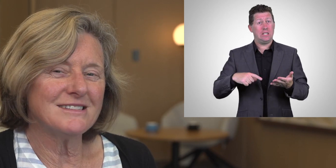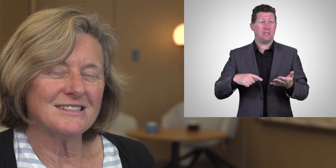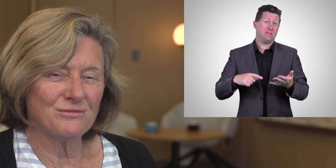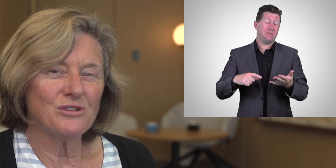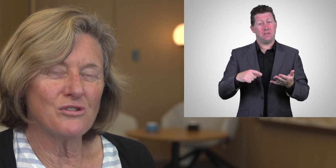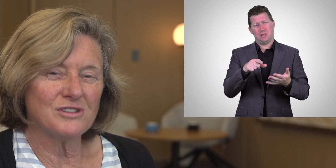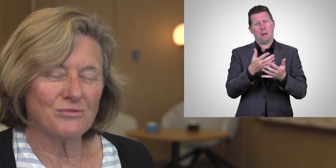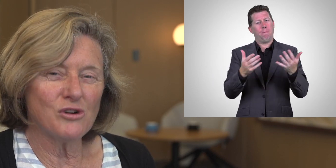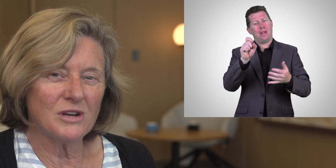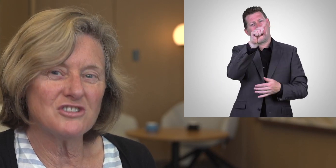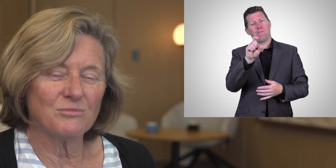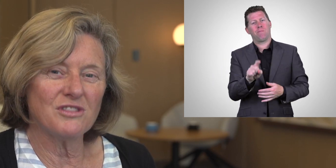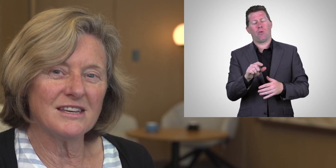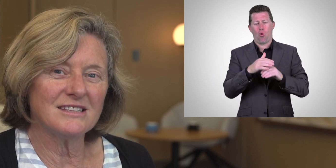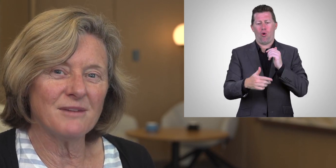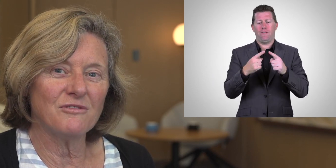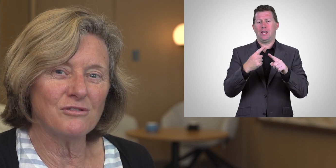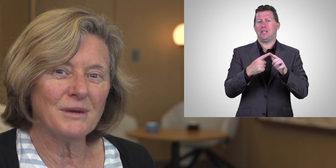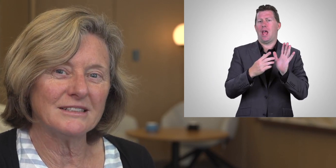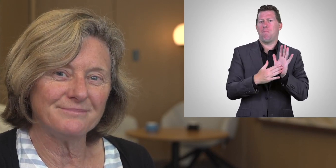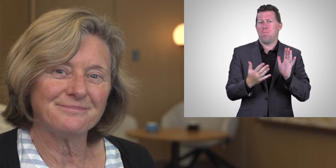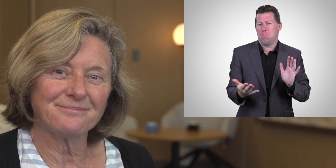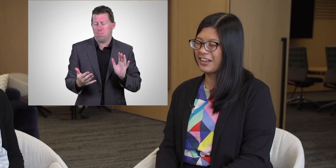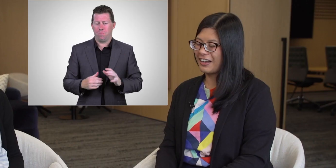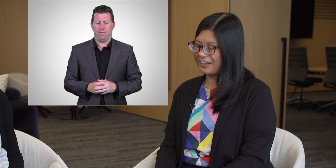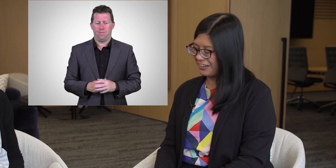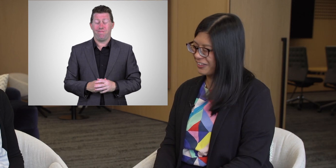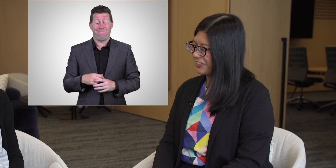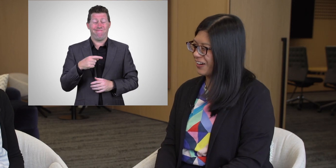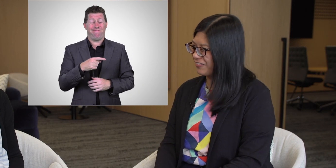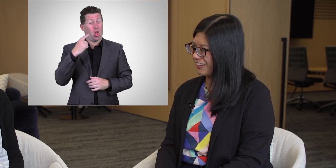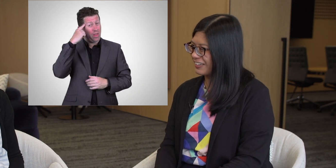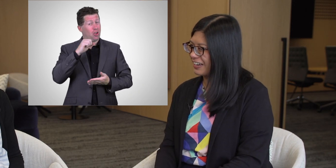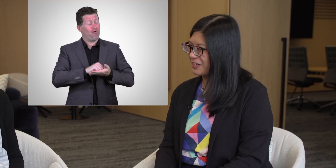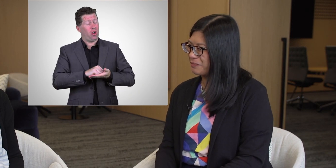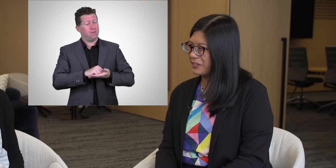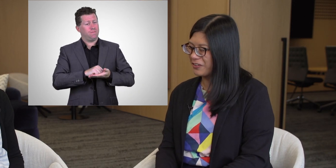is a real question with the exam format. JOANNA: I think you're right Mary, and beyond